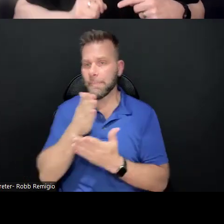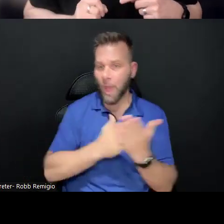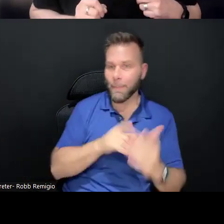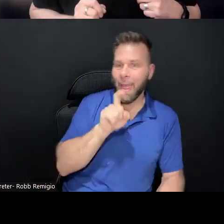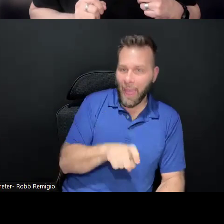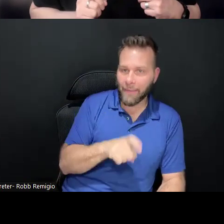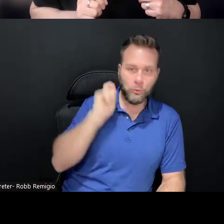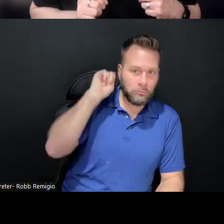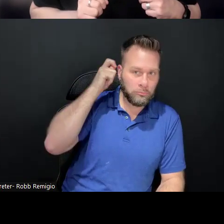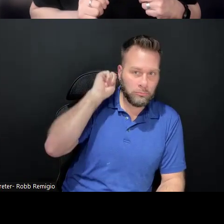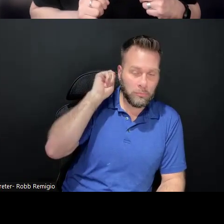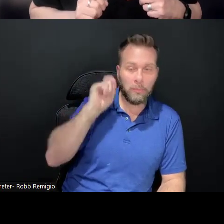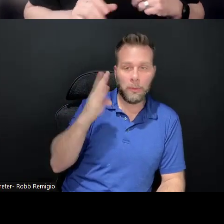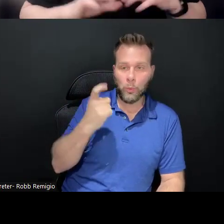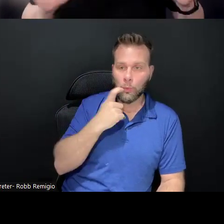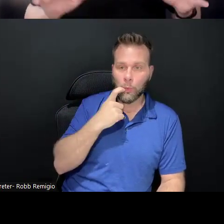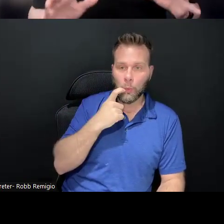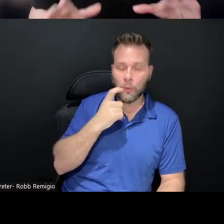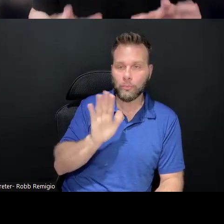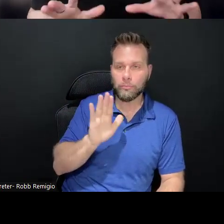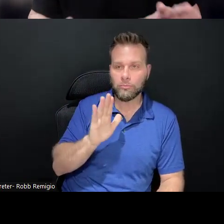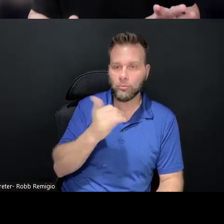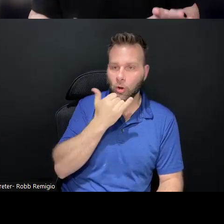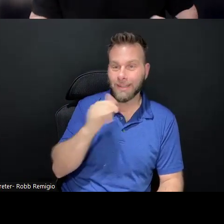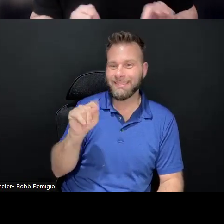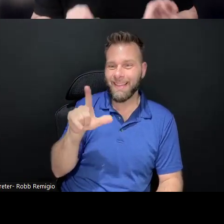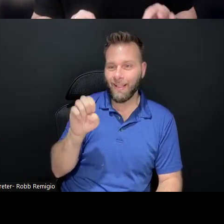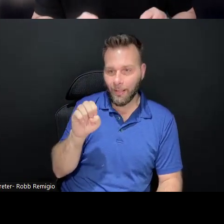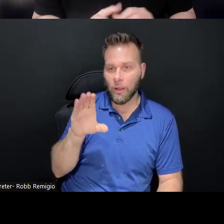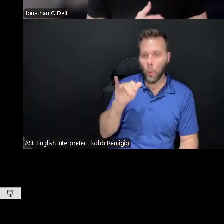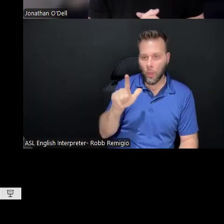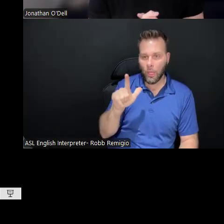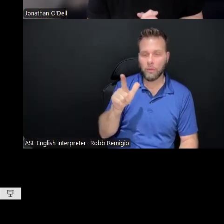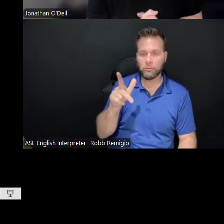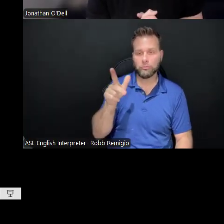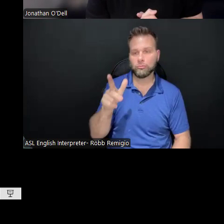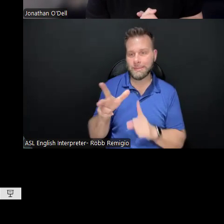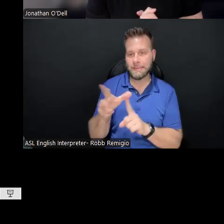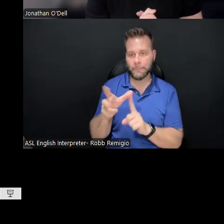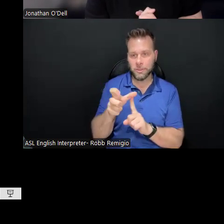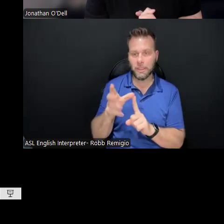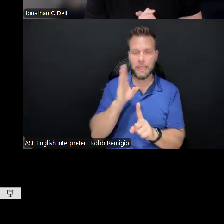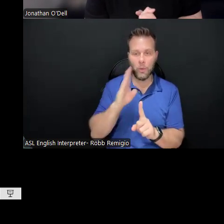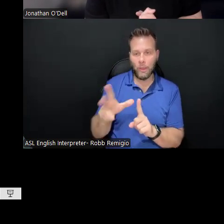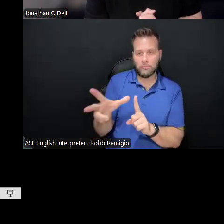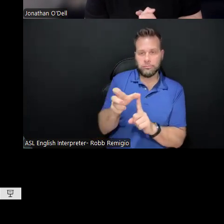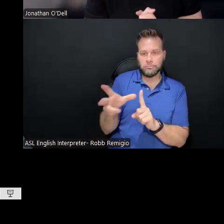automatic, but most are still manually -- can manually switch the device to telecoil reception is goings to hear the signal